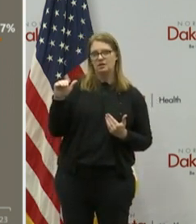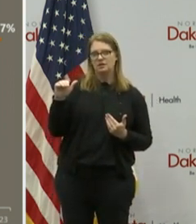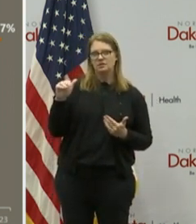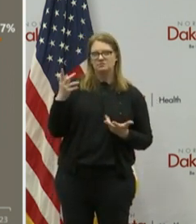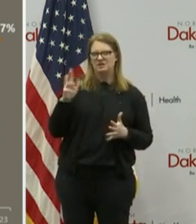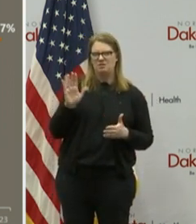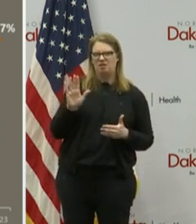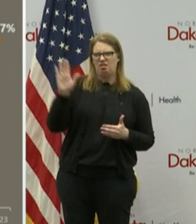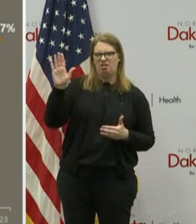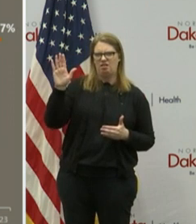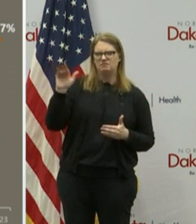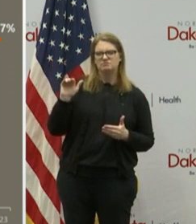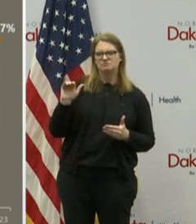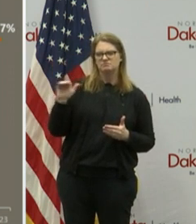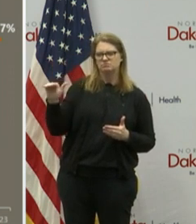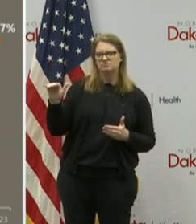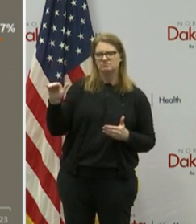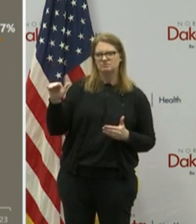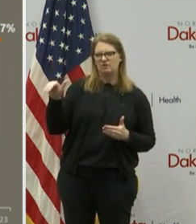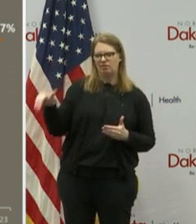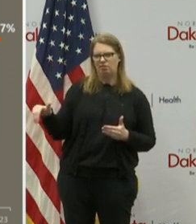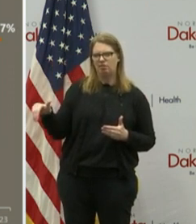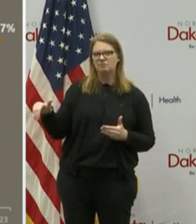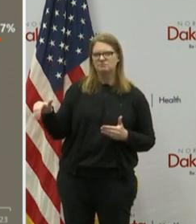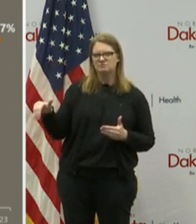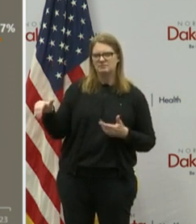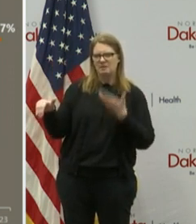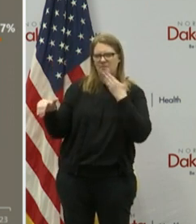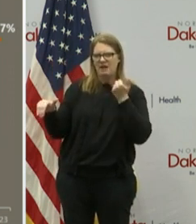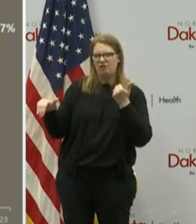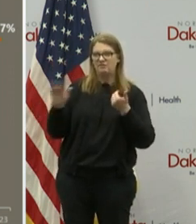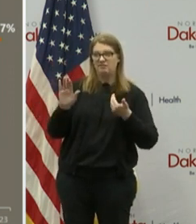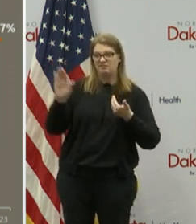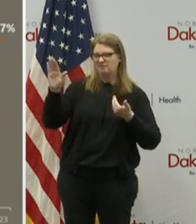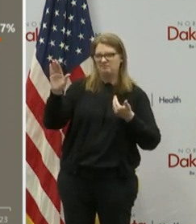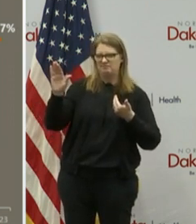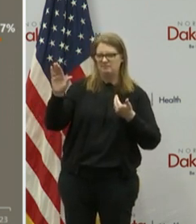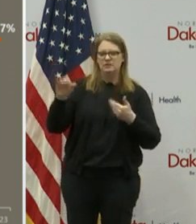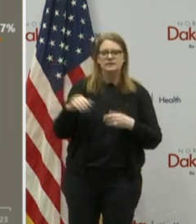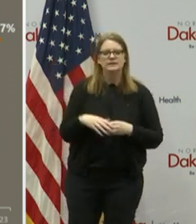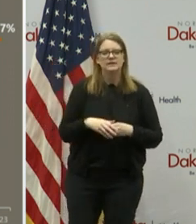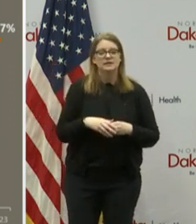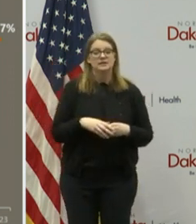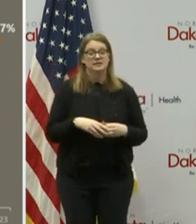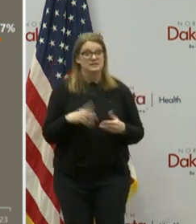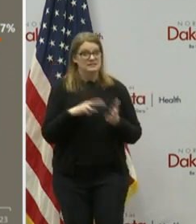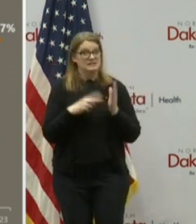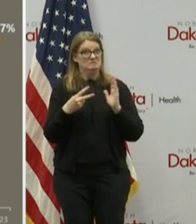MOVING UP AND WE WERE MORE OR LESS GOING SIDEWAYS WHICH IS A GOOD THING VERSUS GOING UP. WE WILL CONTINUE TO DO A LOT